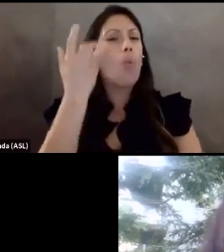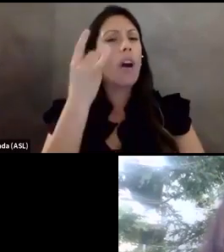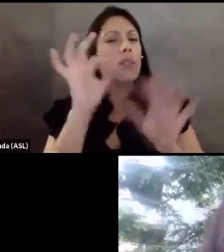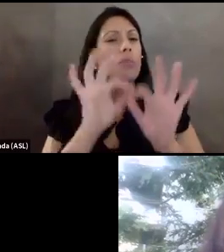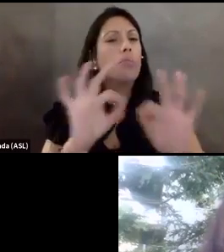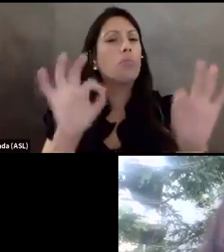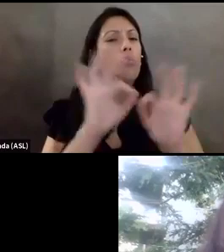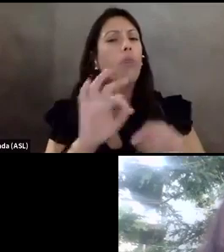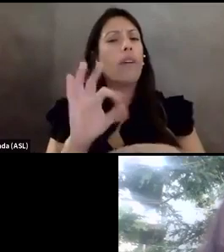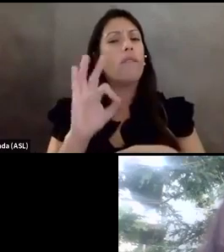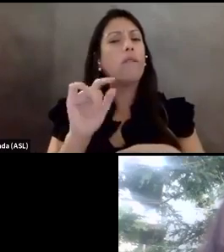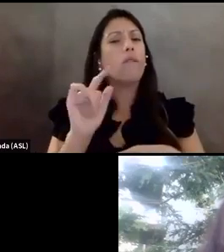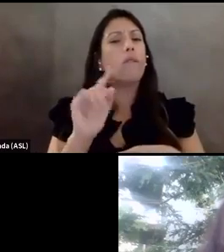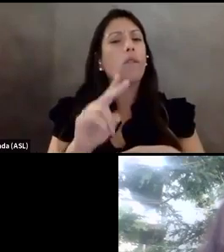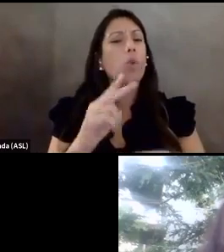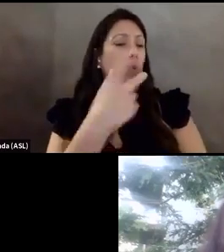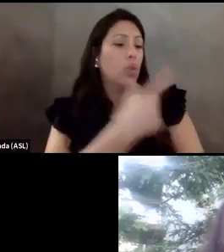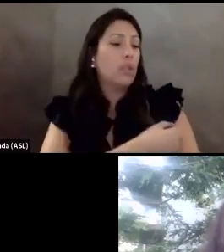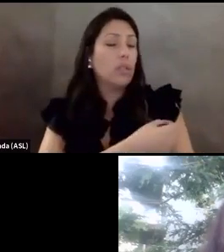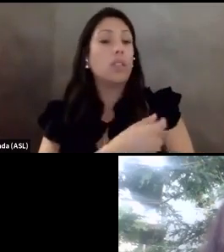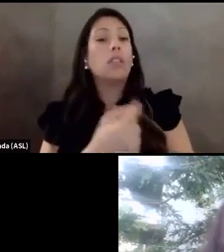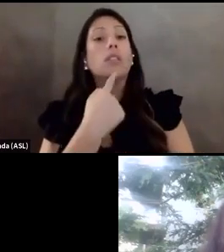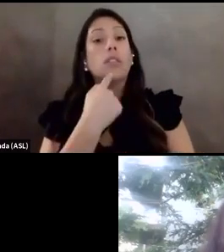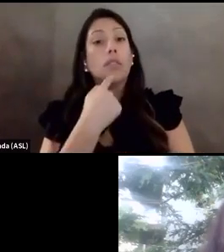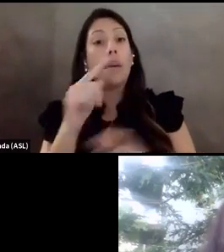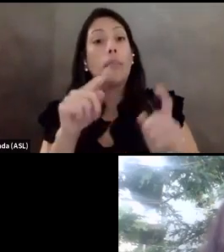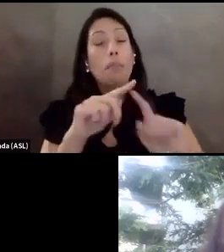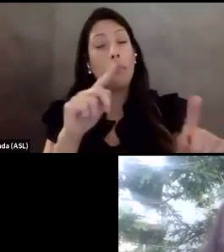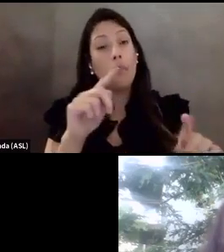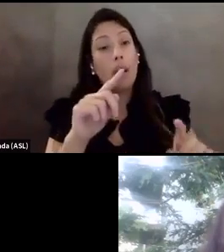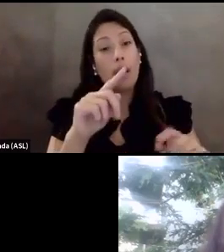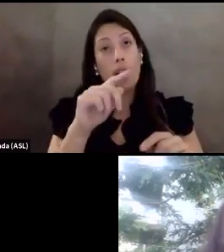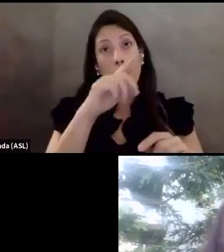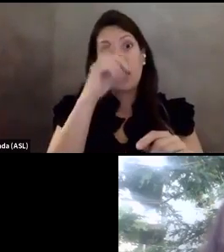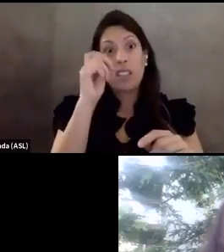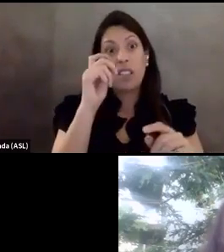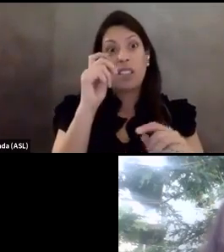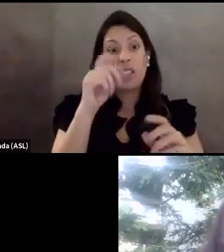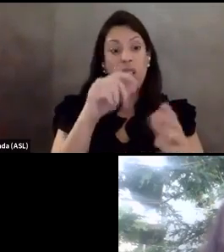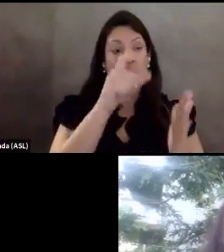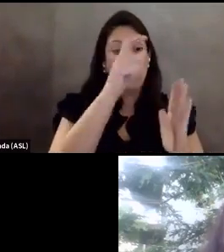institute says that makes you more likely to get other respiratory illnesses?